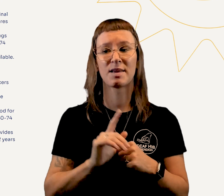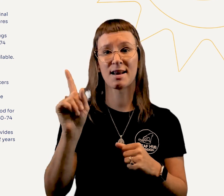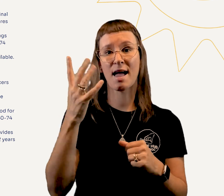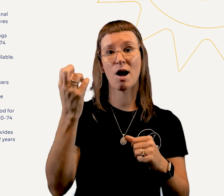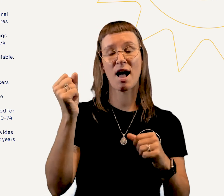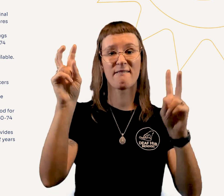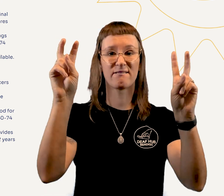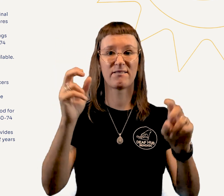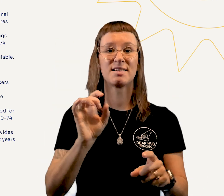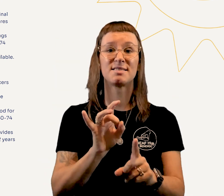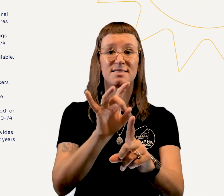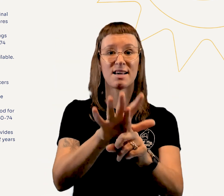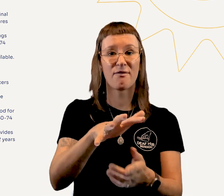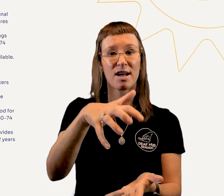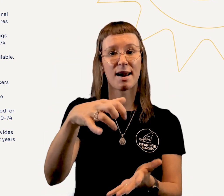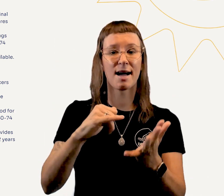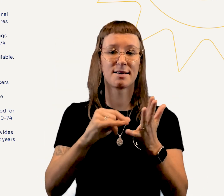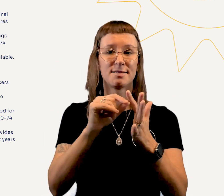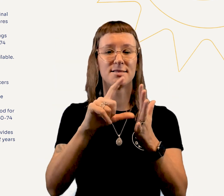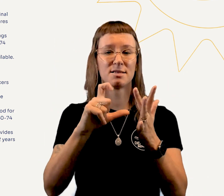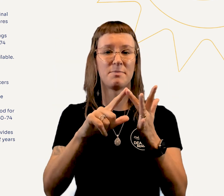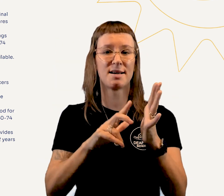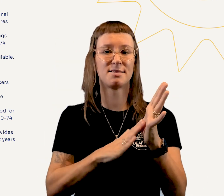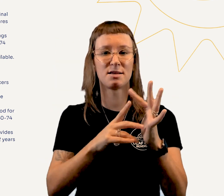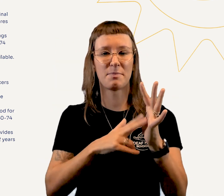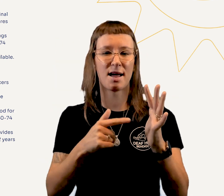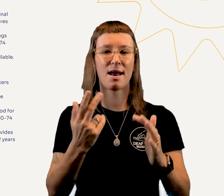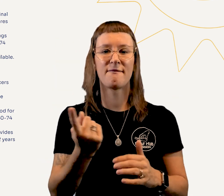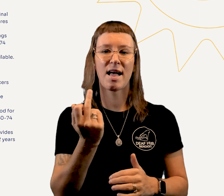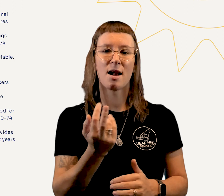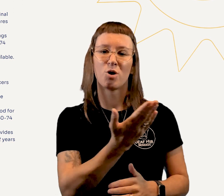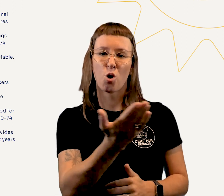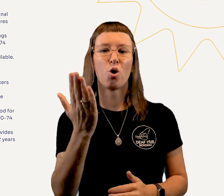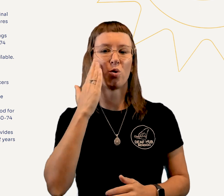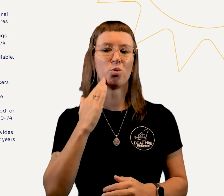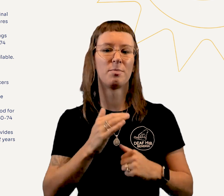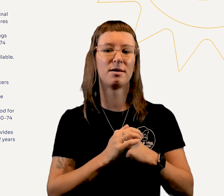The self-collection option is also now available for all women. We go into further detail about